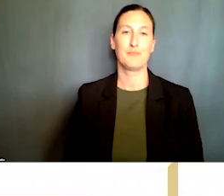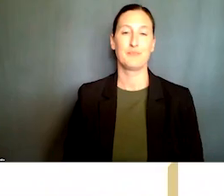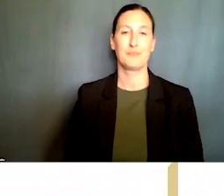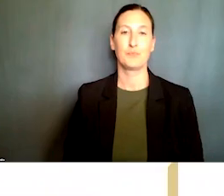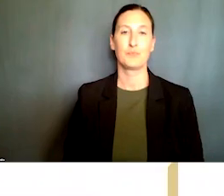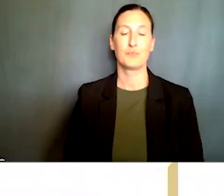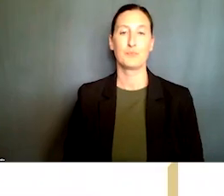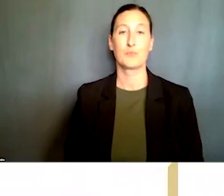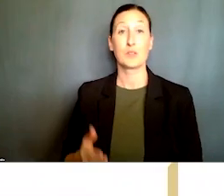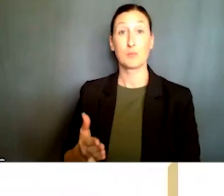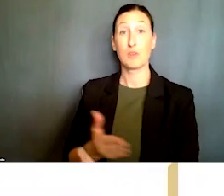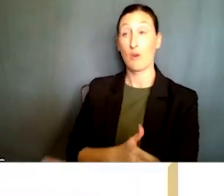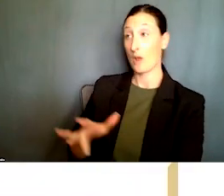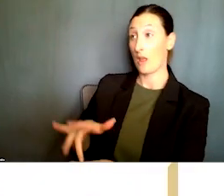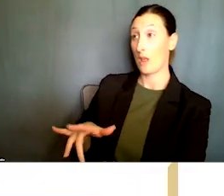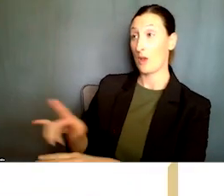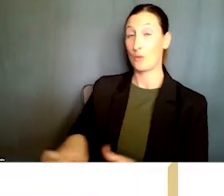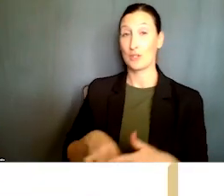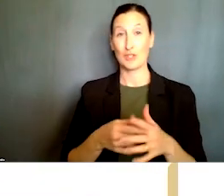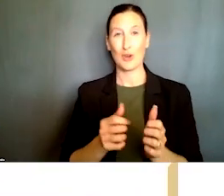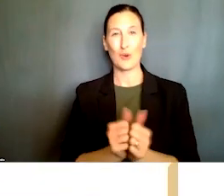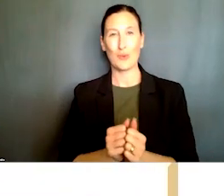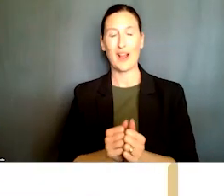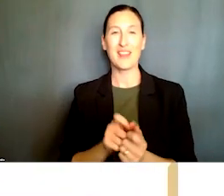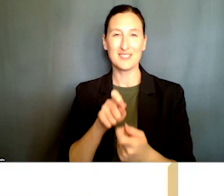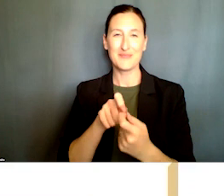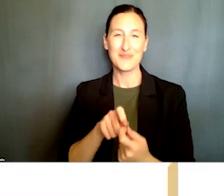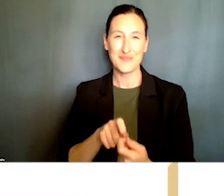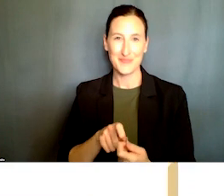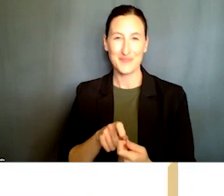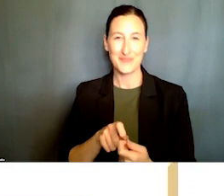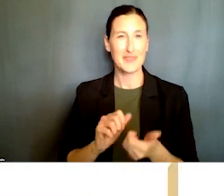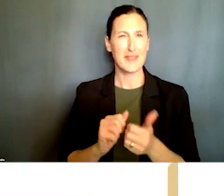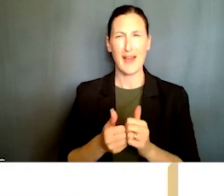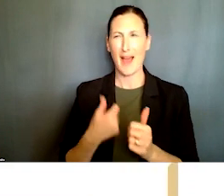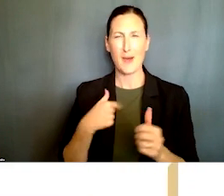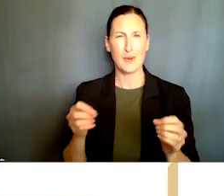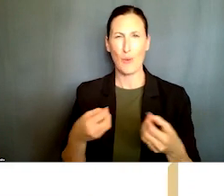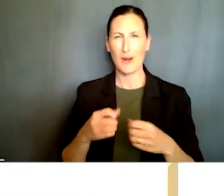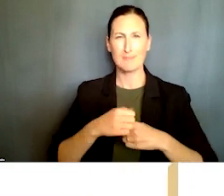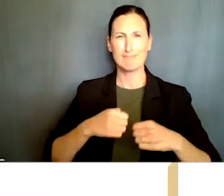Before that, we're going to start a little bit with nuts and bolts of how MPS is organized.